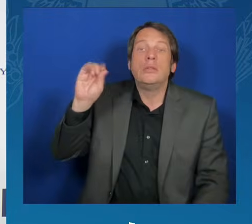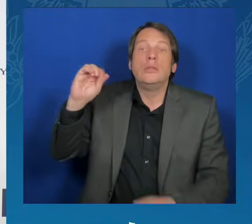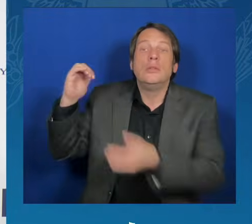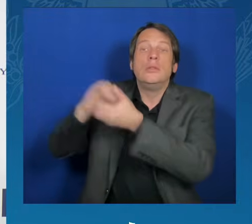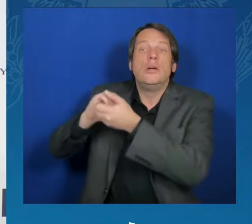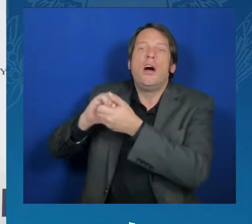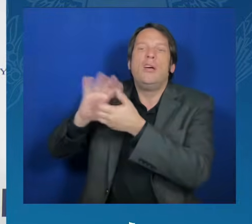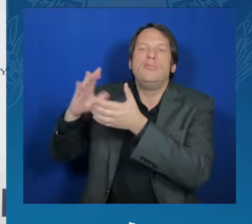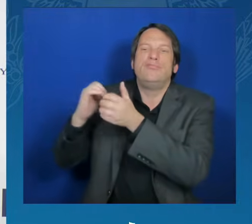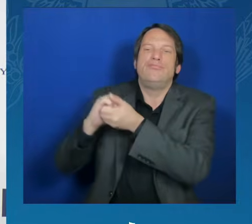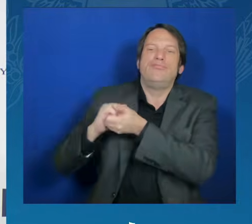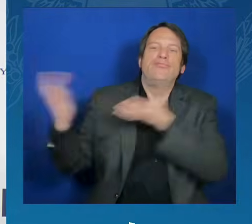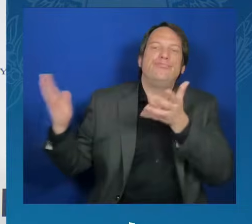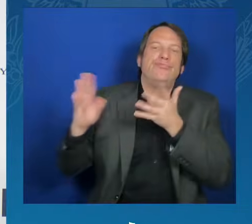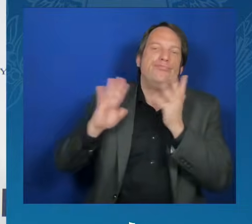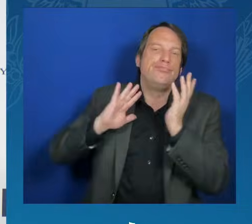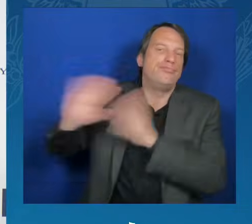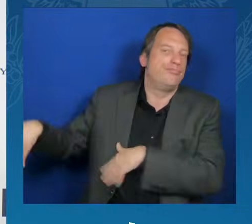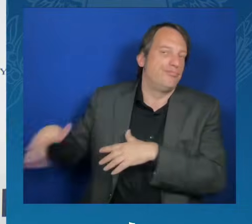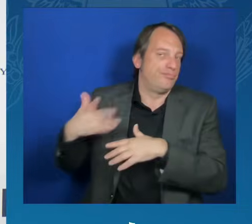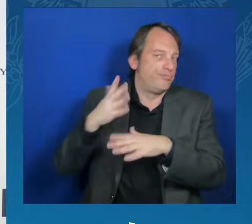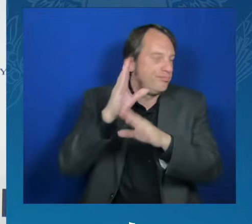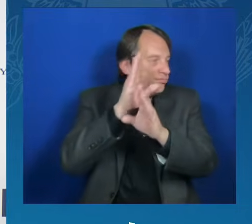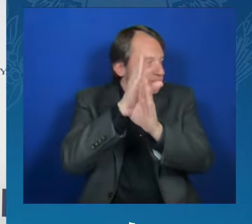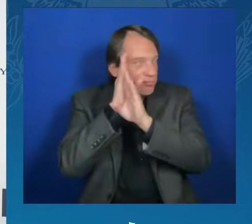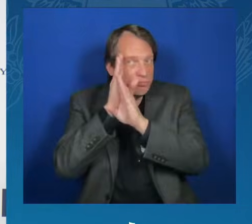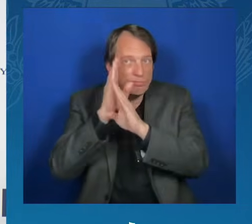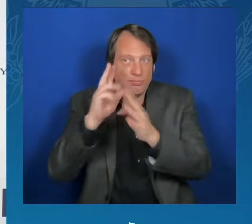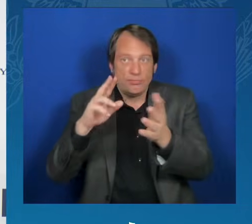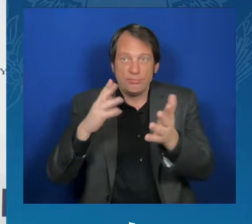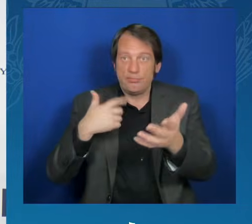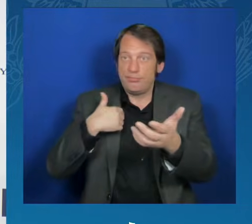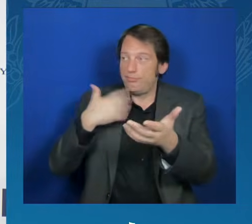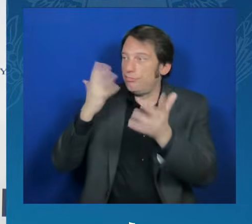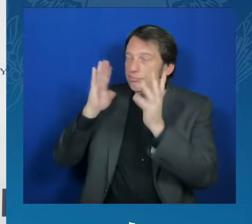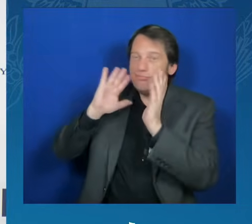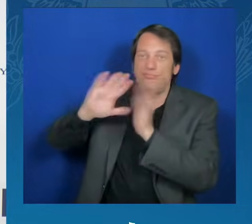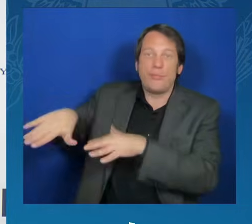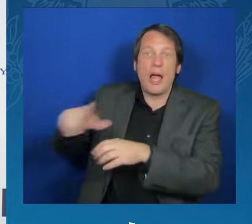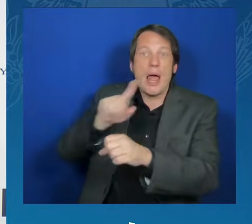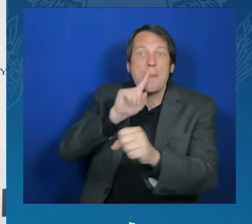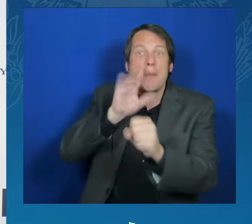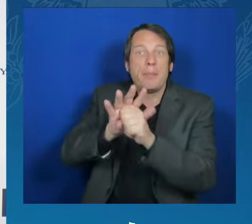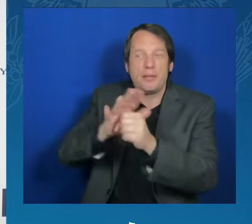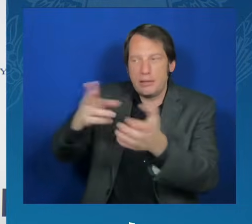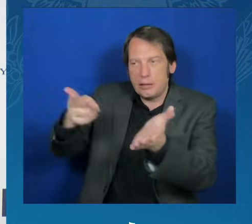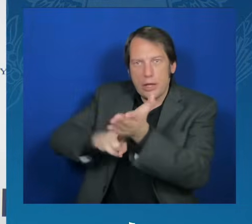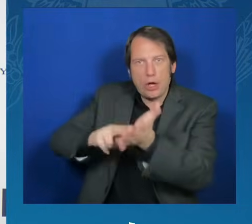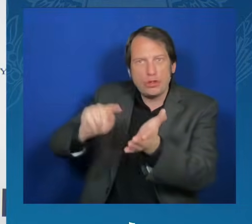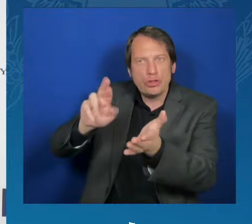Imagine if we went easy on Putin, let alone encouraged him.